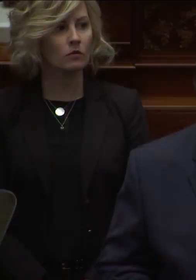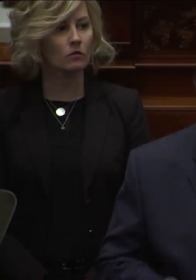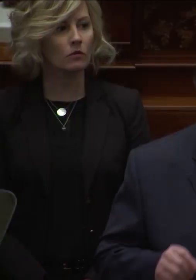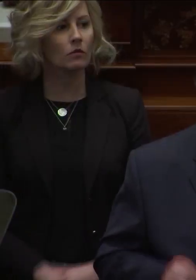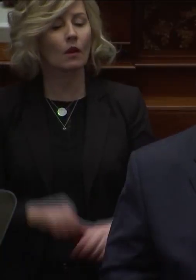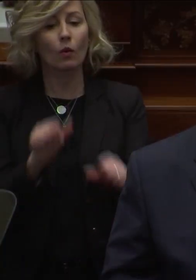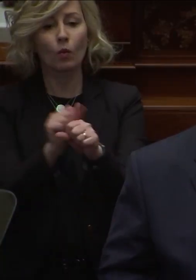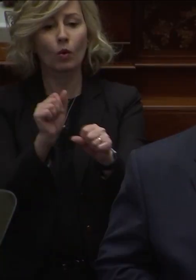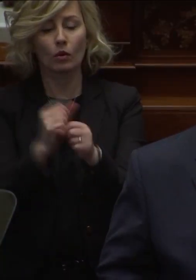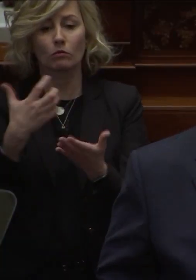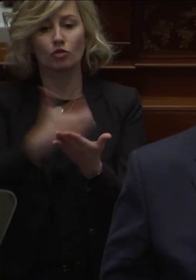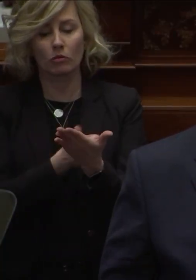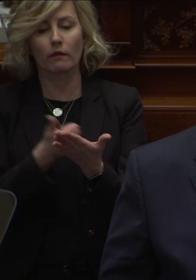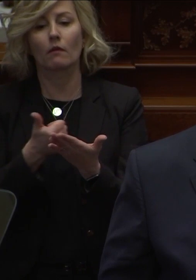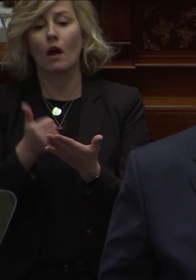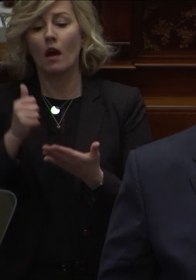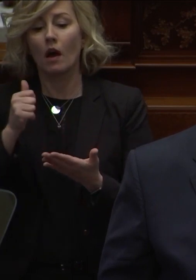IT IS TIME FOR A CHANGE.